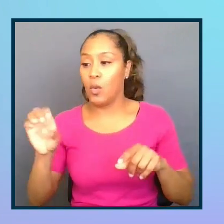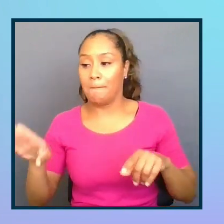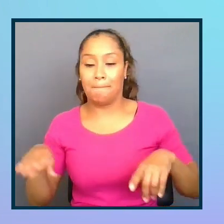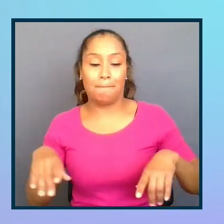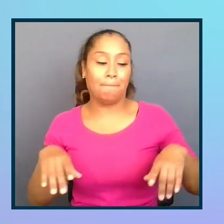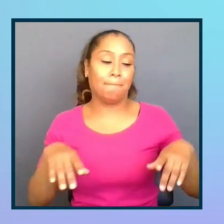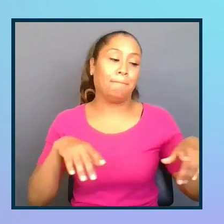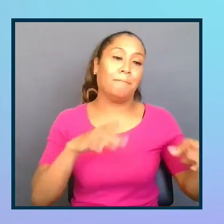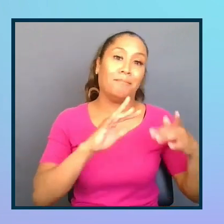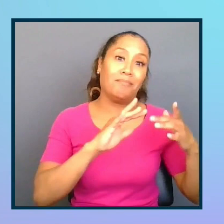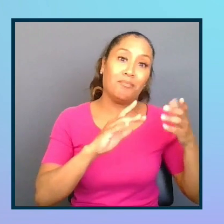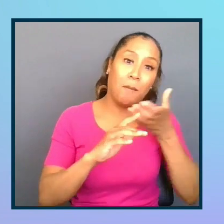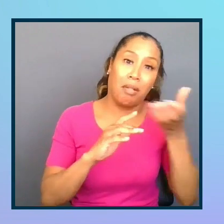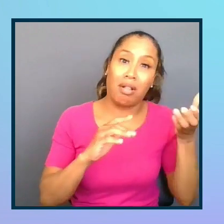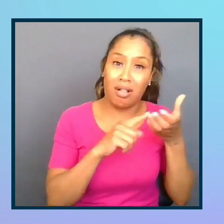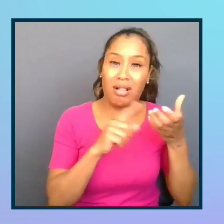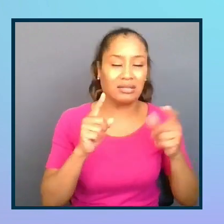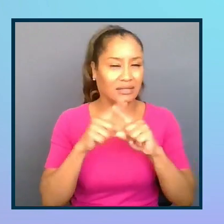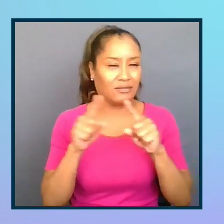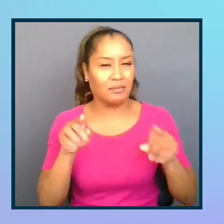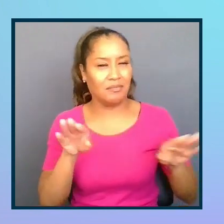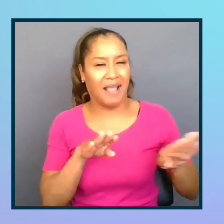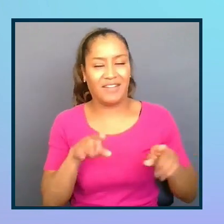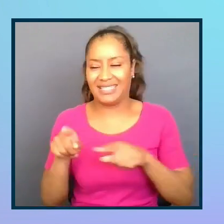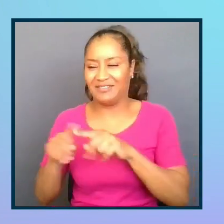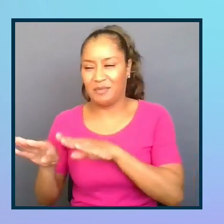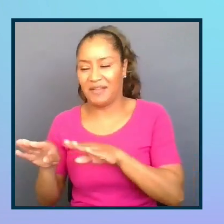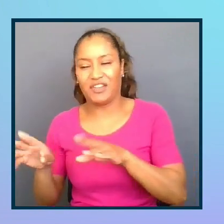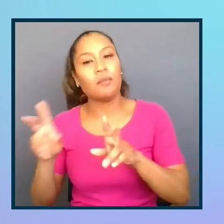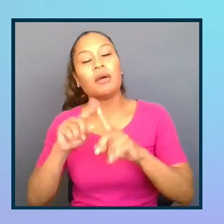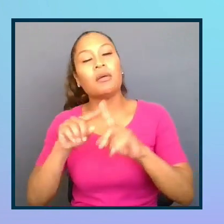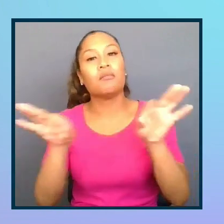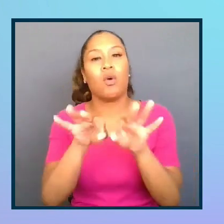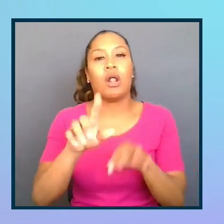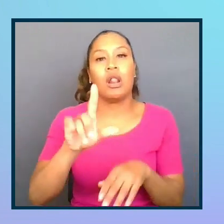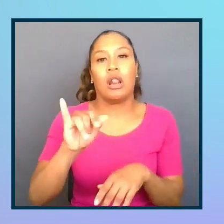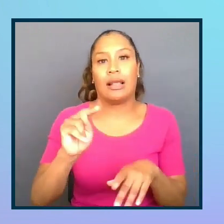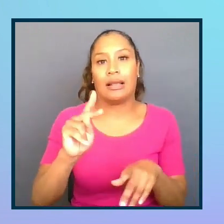So by making sure that we have the links and the equivalent design, I guess,